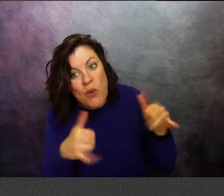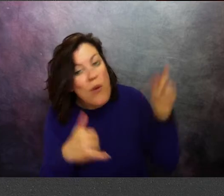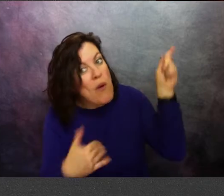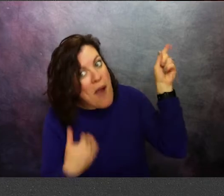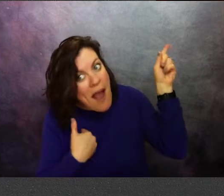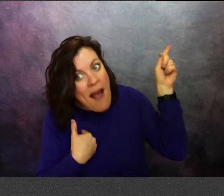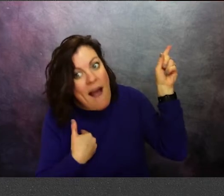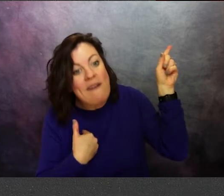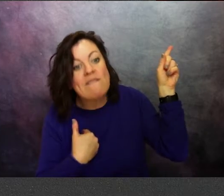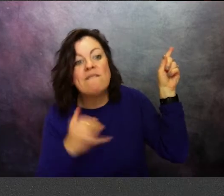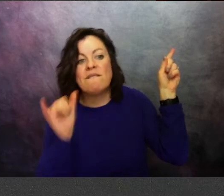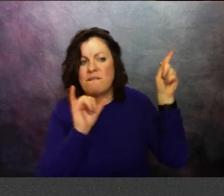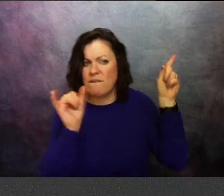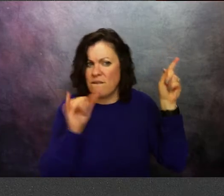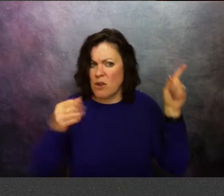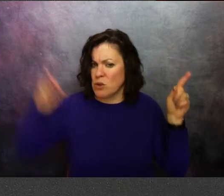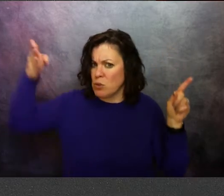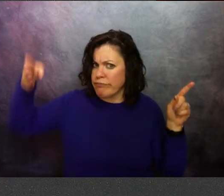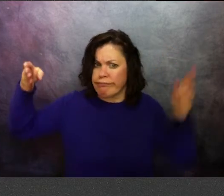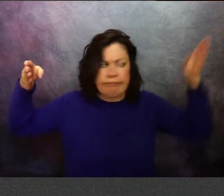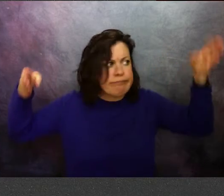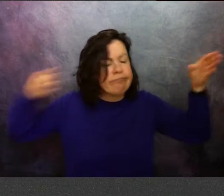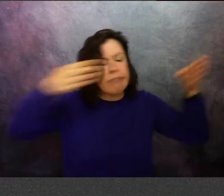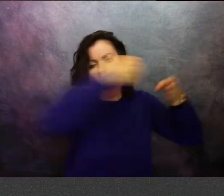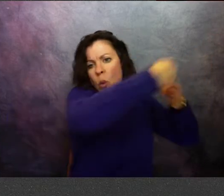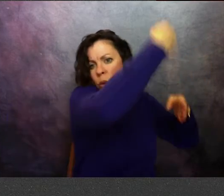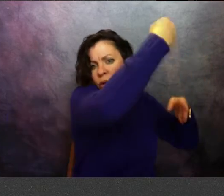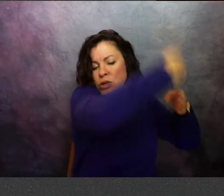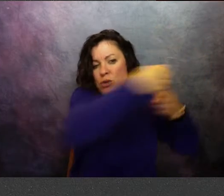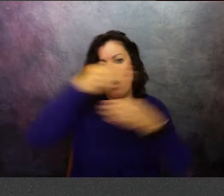And I think these are her windows and the door to get in.